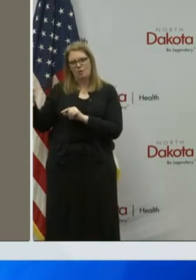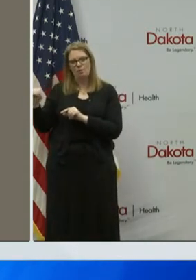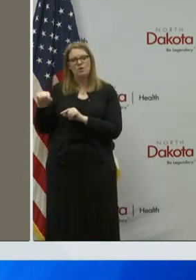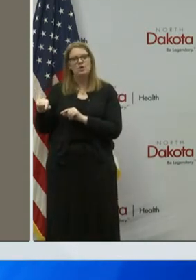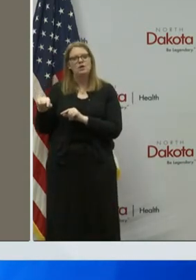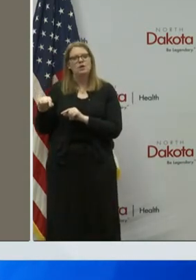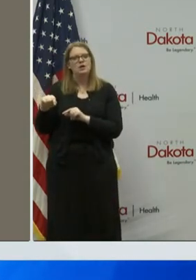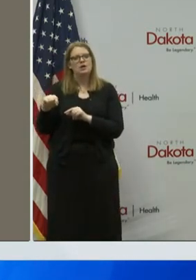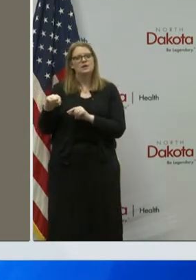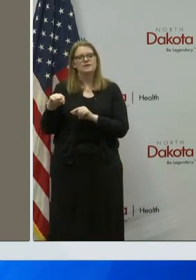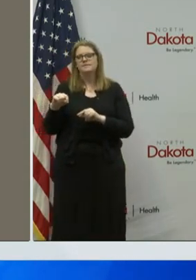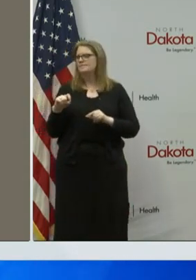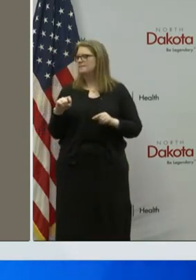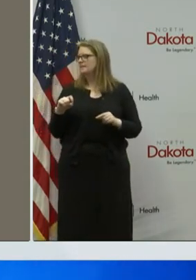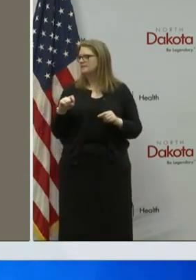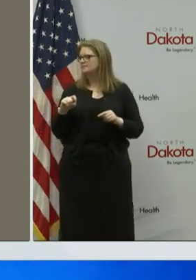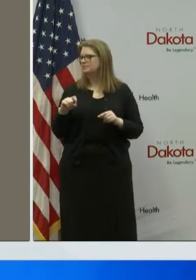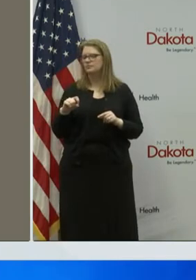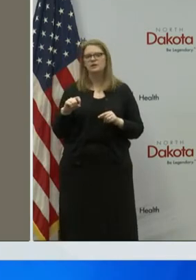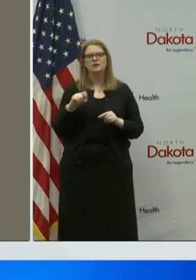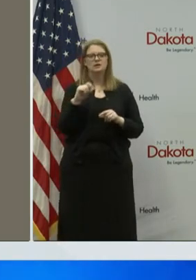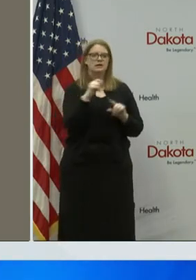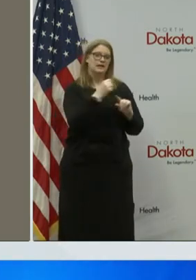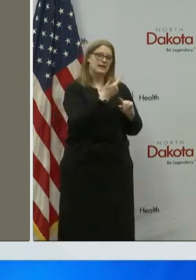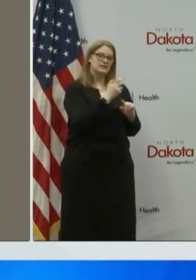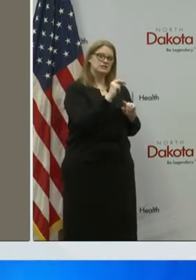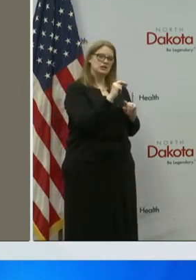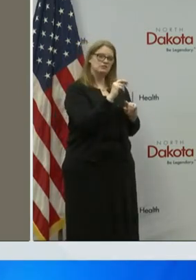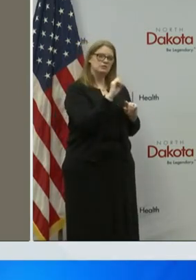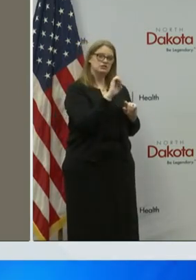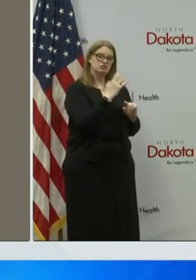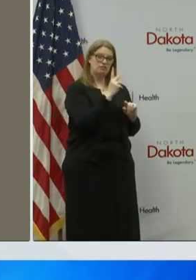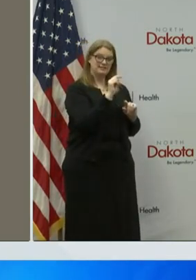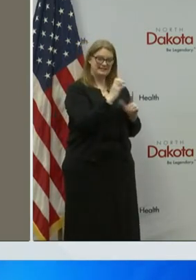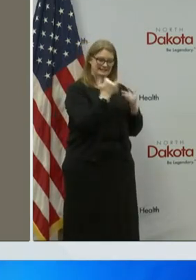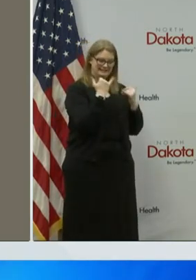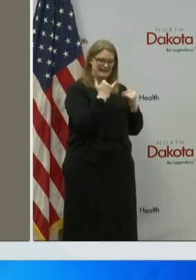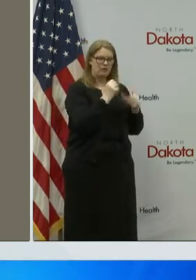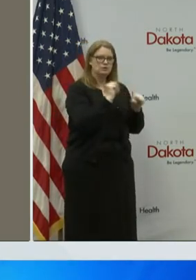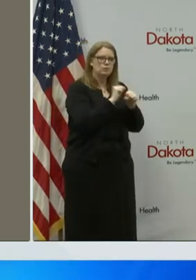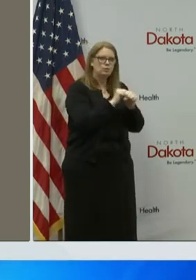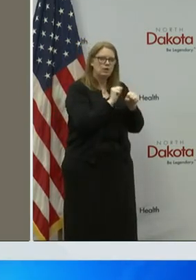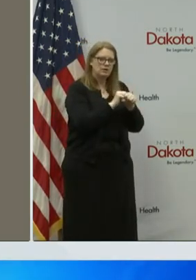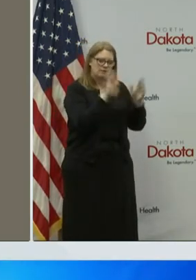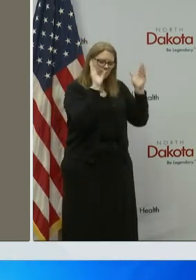WITH TAMMY MILLER, NORTH DAKOTA'S CHIEF OPERATING OFFICER.